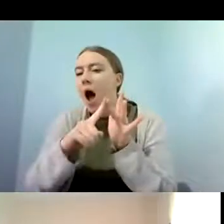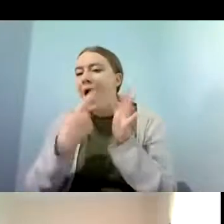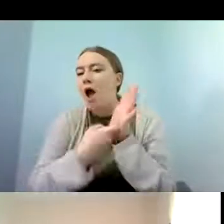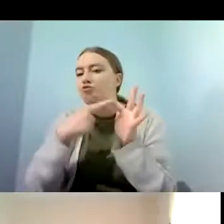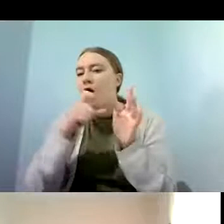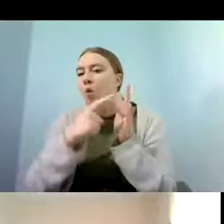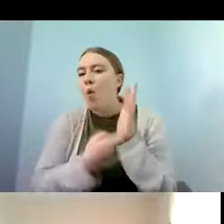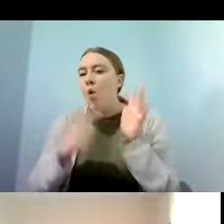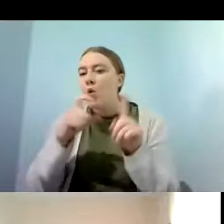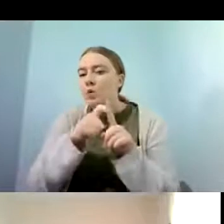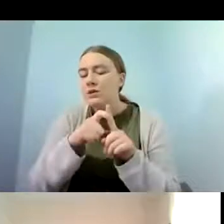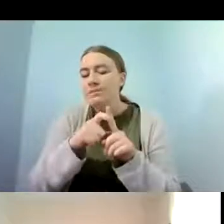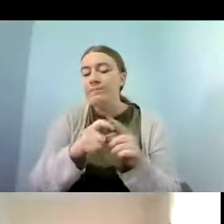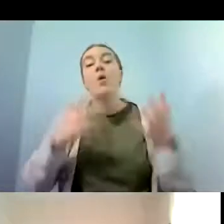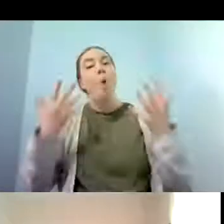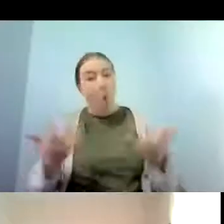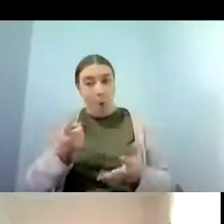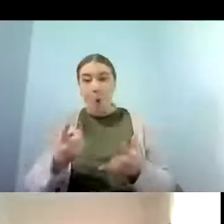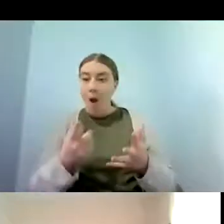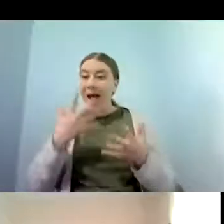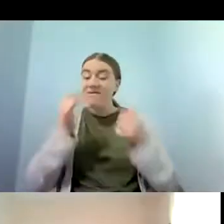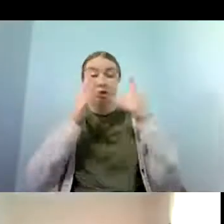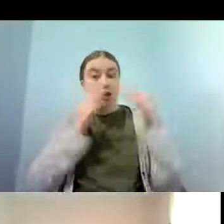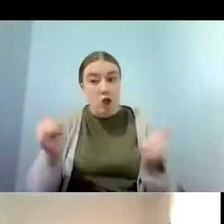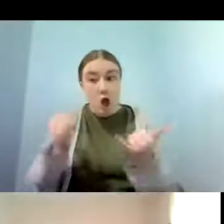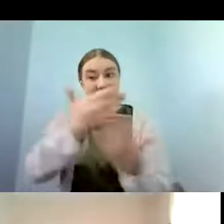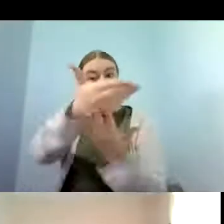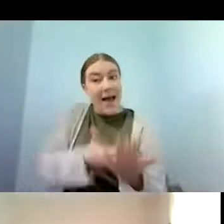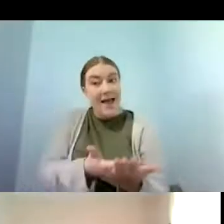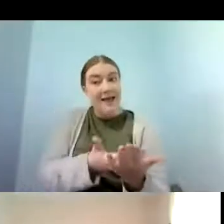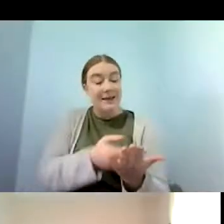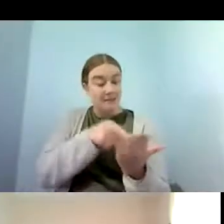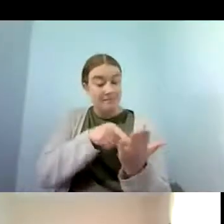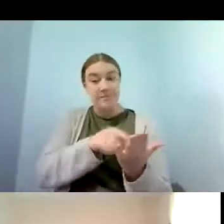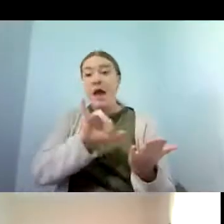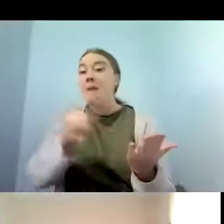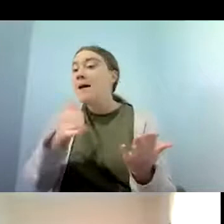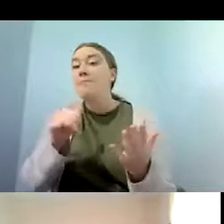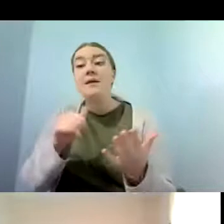a set survey where you and for example if you were to survey for butterfly conservation